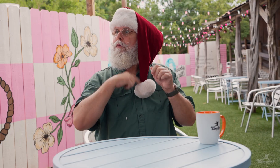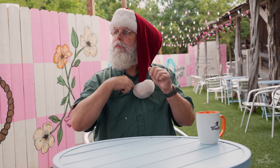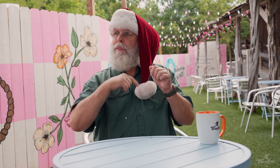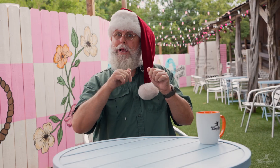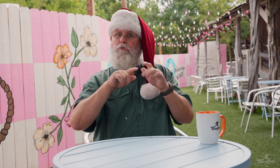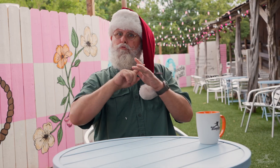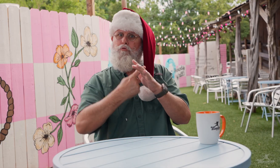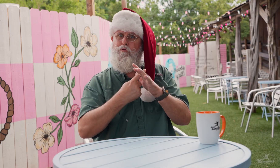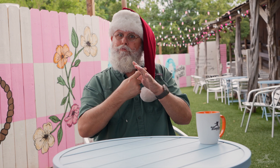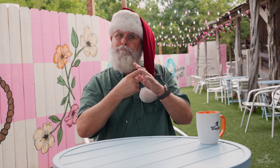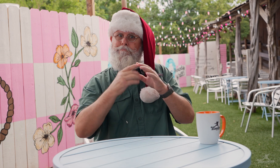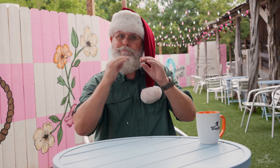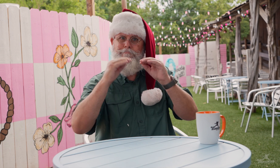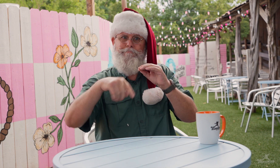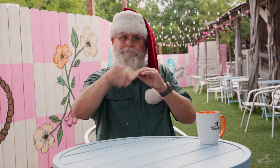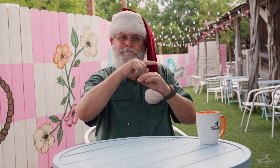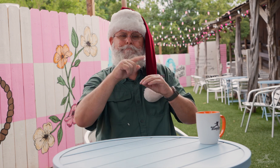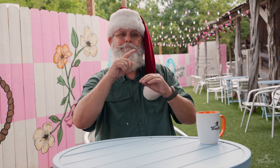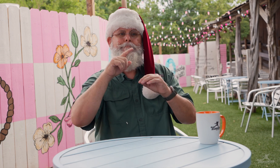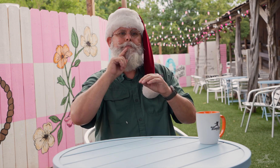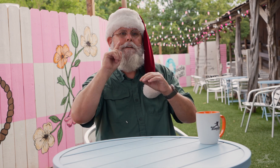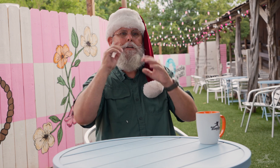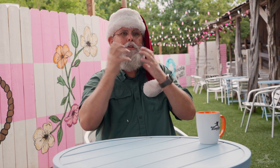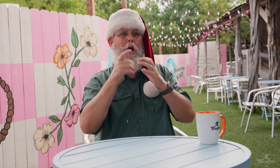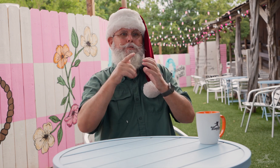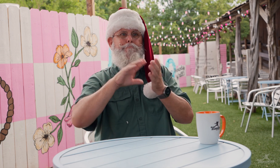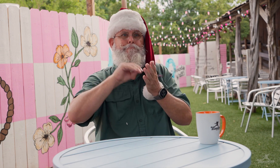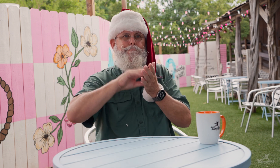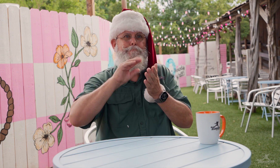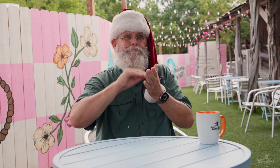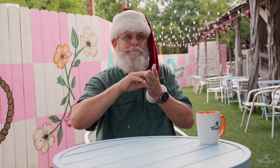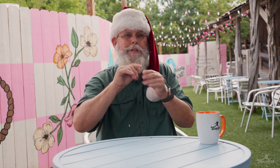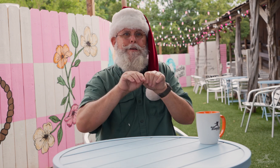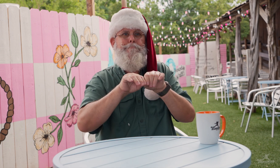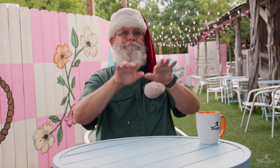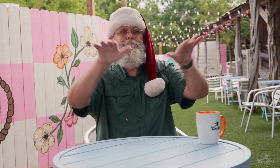I can start by teaching and training other Deaf Santa Clauses, and spread the word